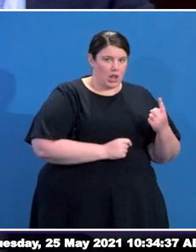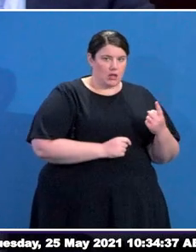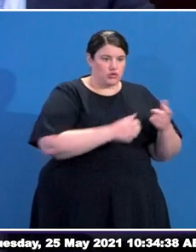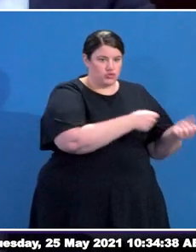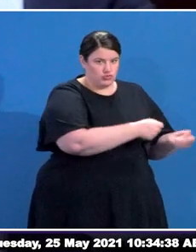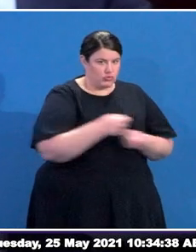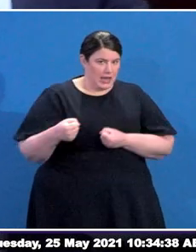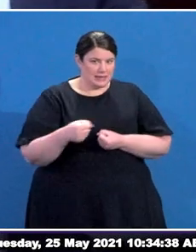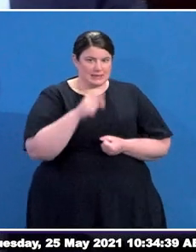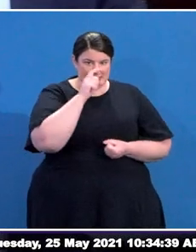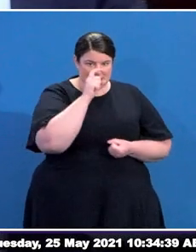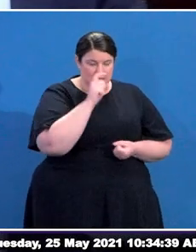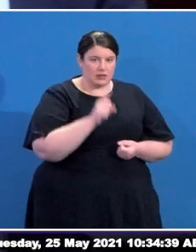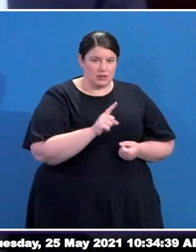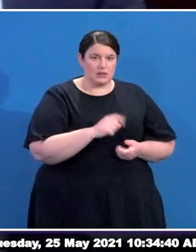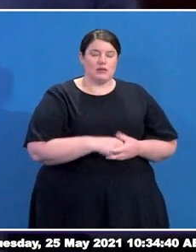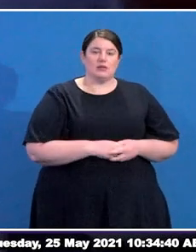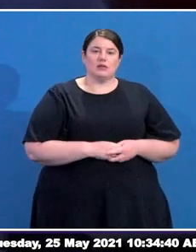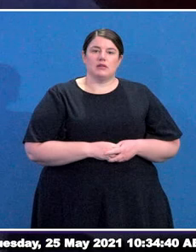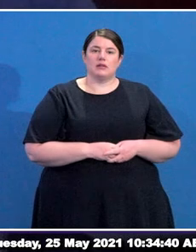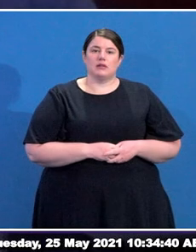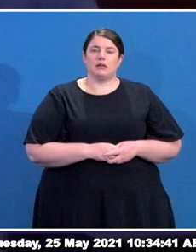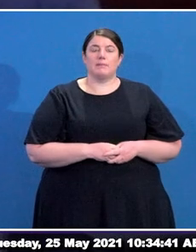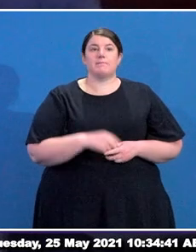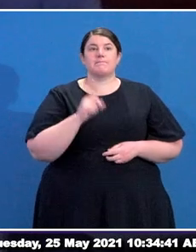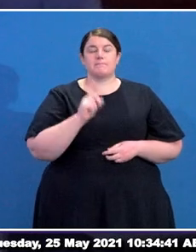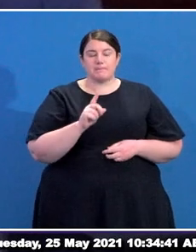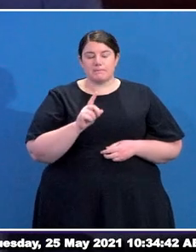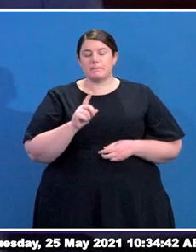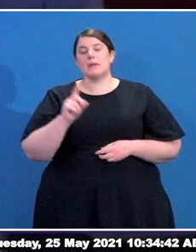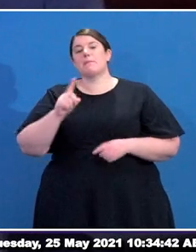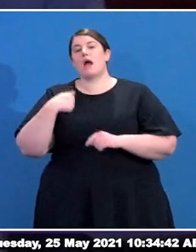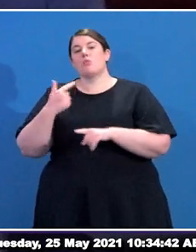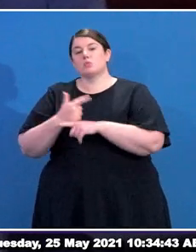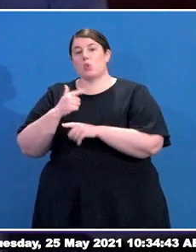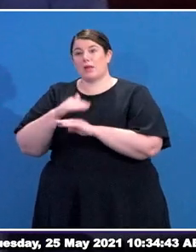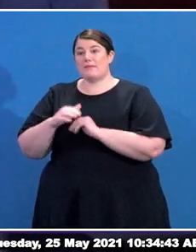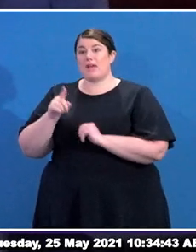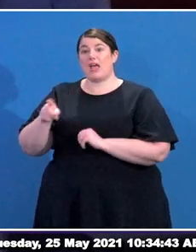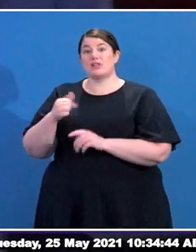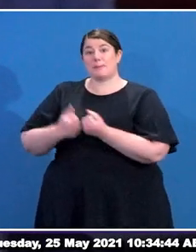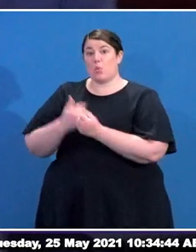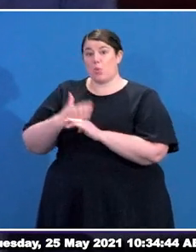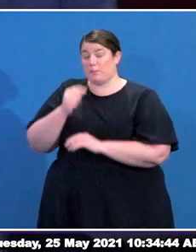But the fear that she refers to and the concern of the systemic cultural